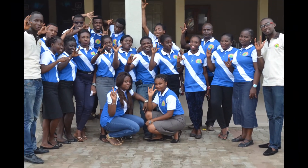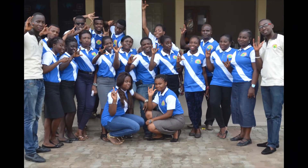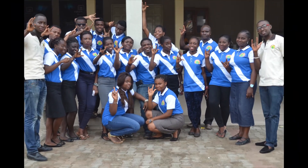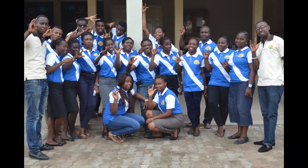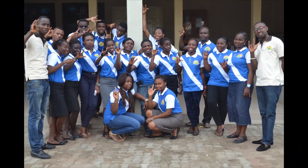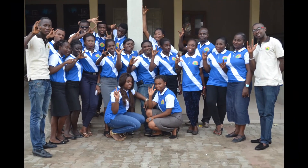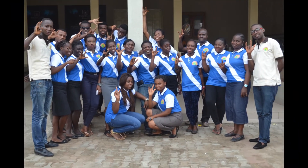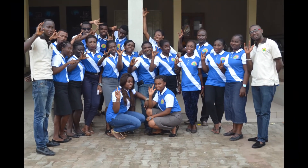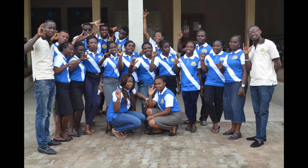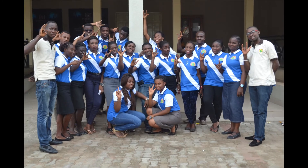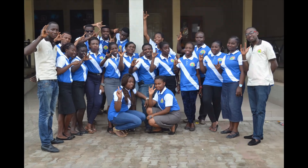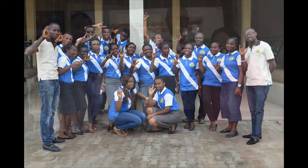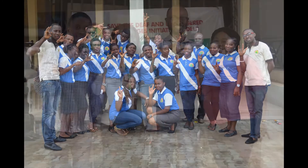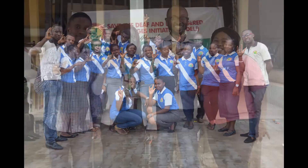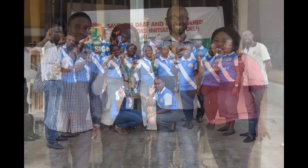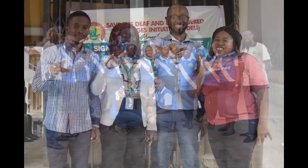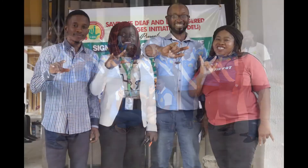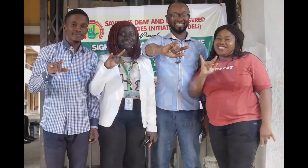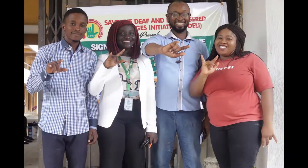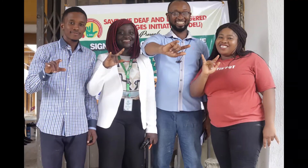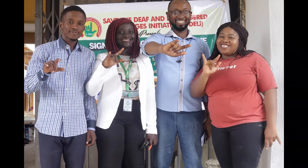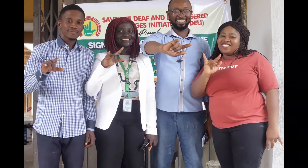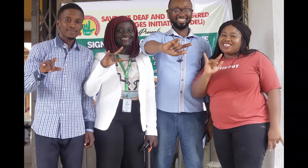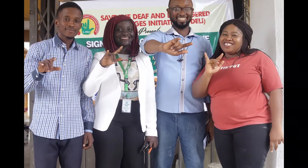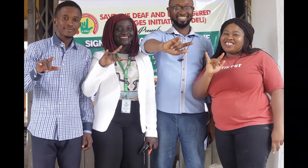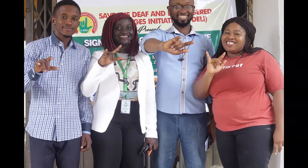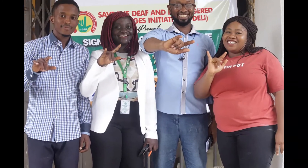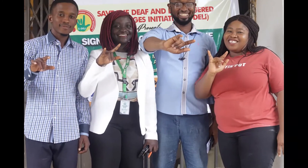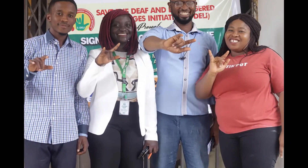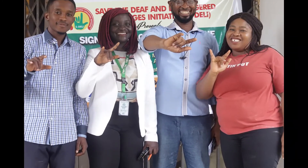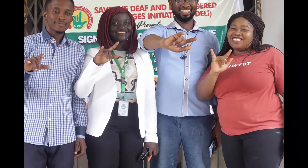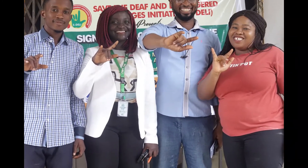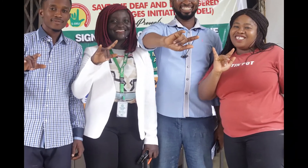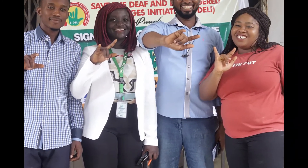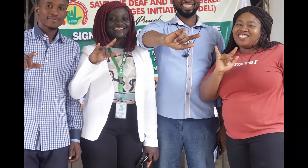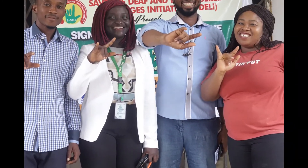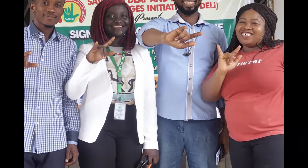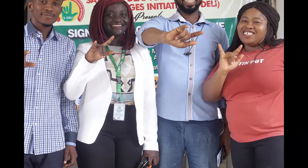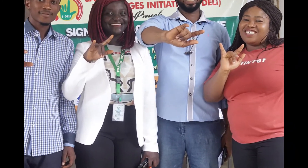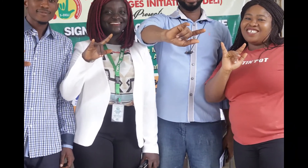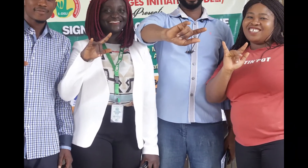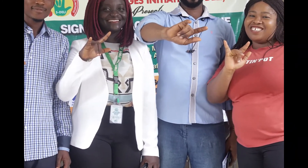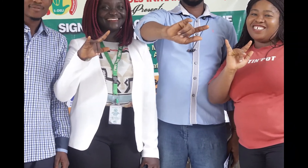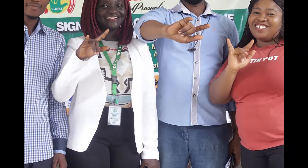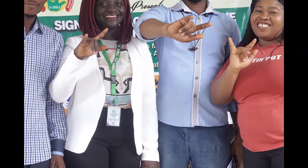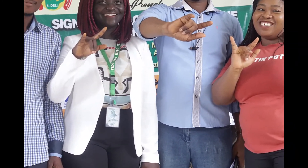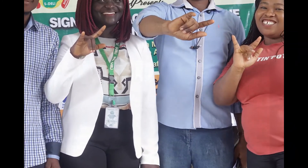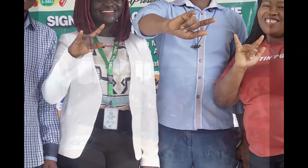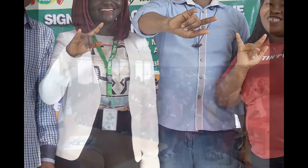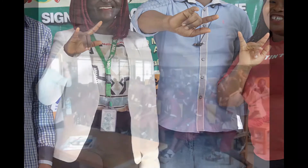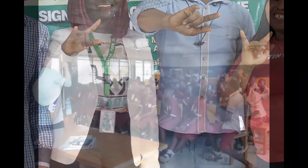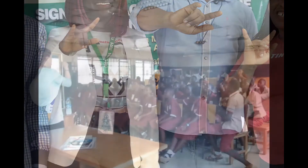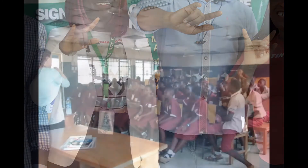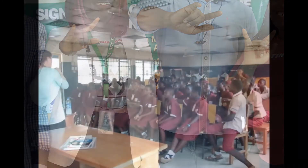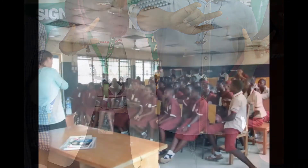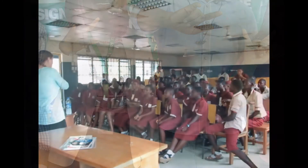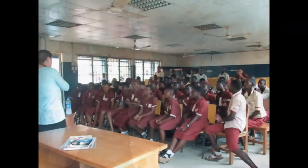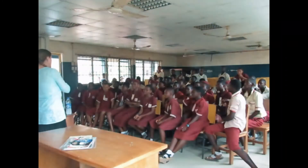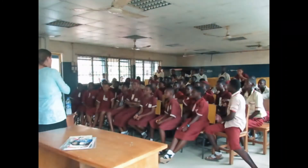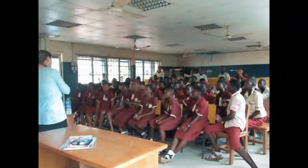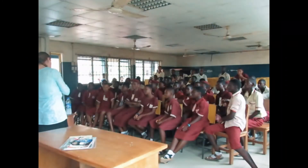at all to boast that they are using another community language to train and teach their